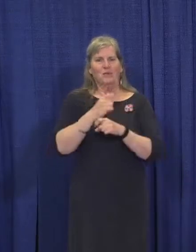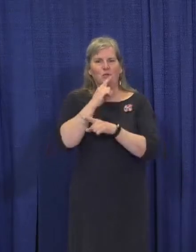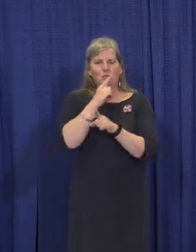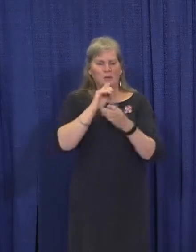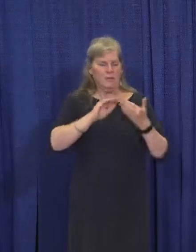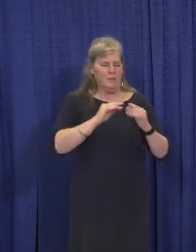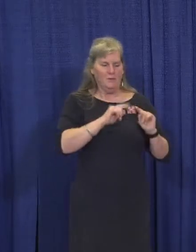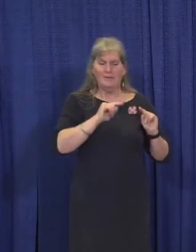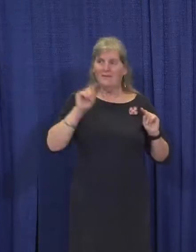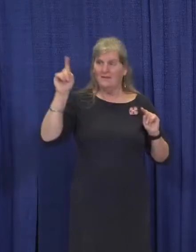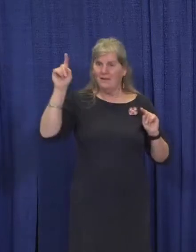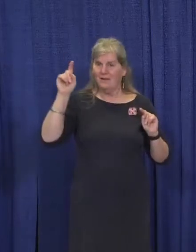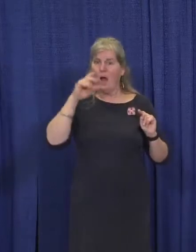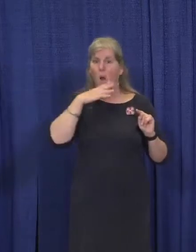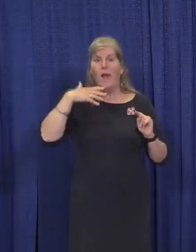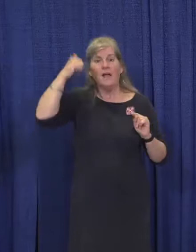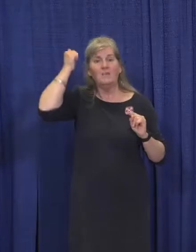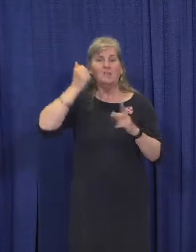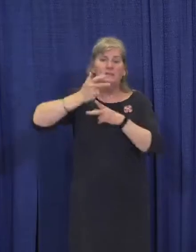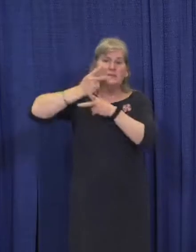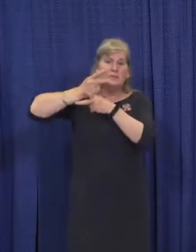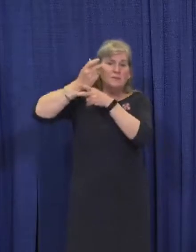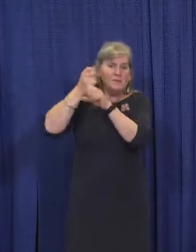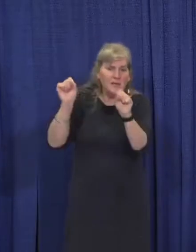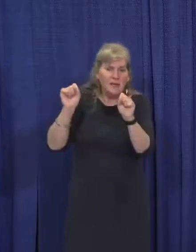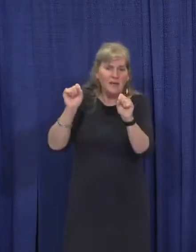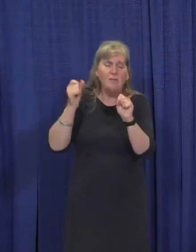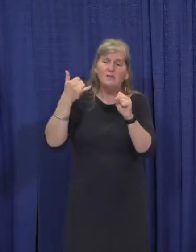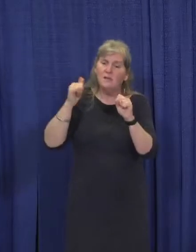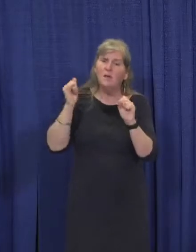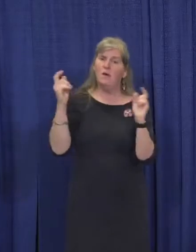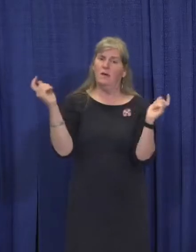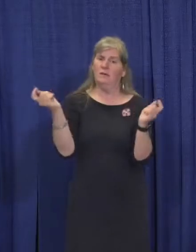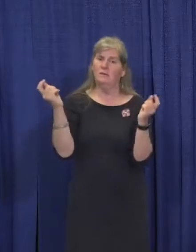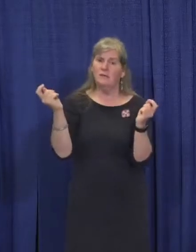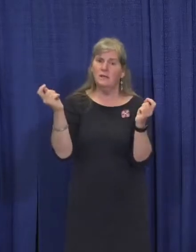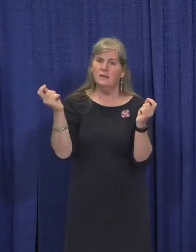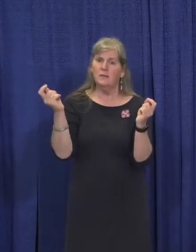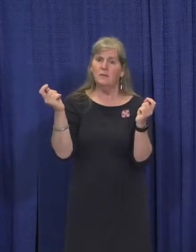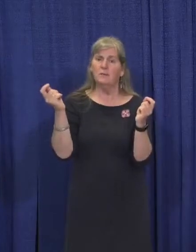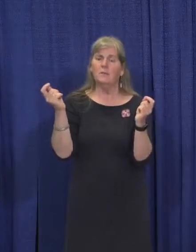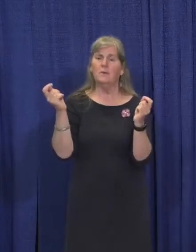We want to make sure communities are safe and our elders are safe.